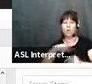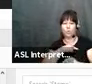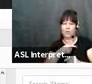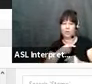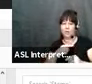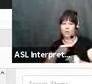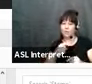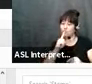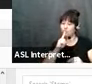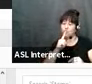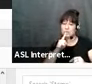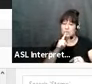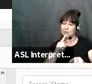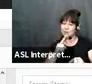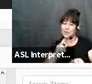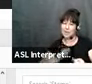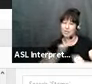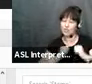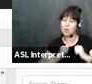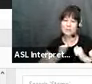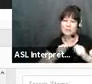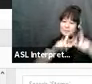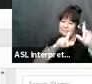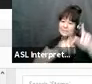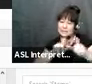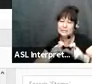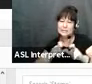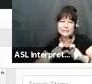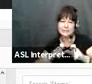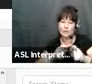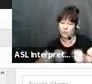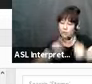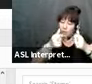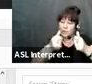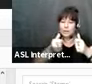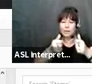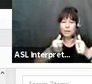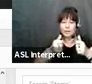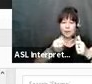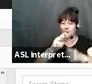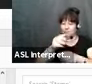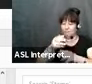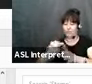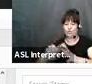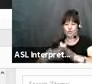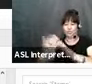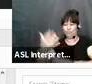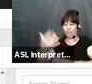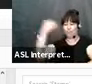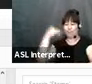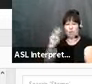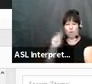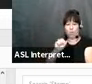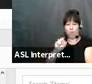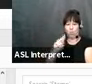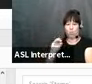aggressive contact tracing and testing, isolation and quarantine based on